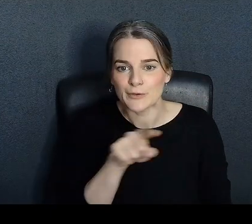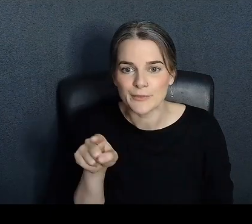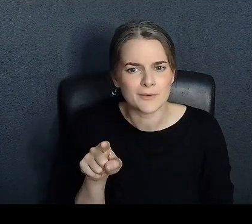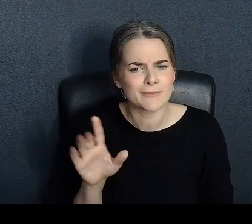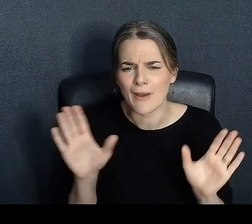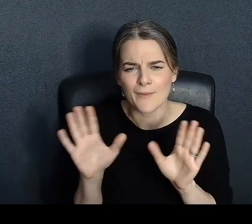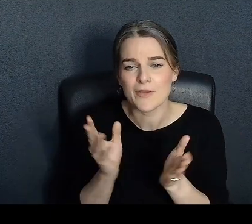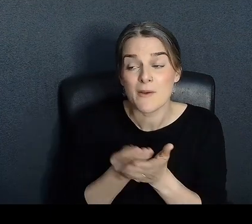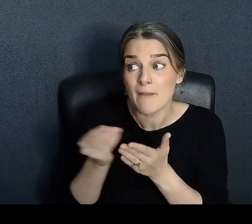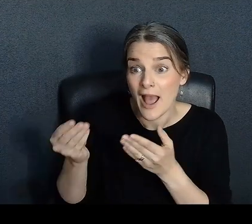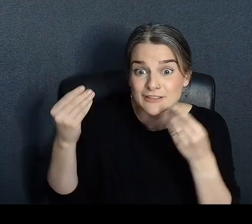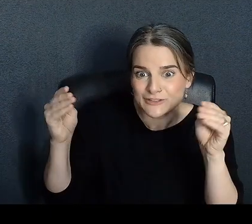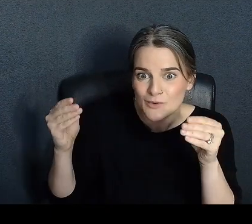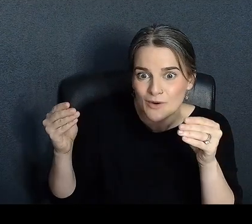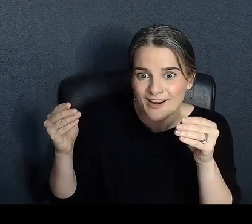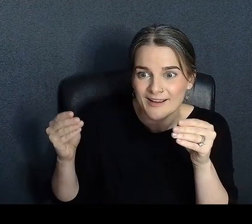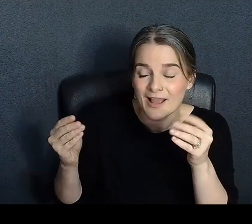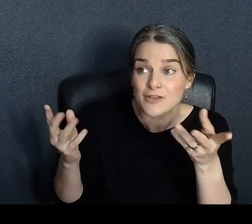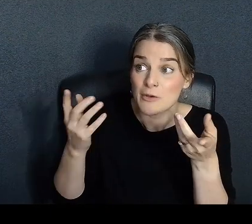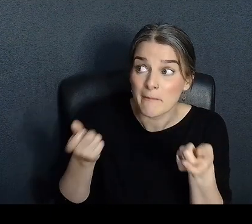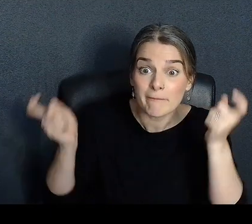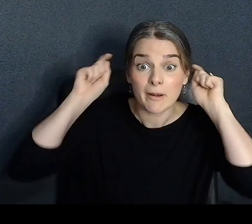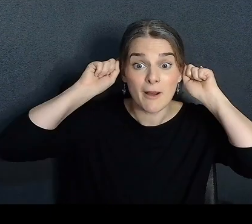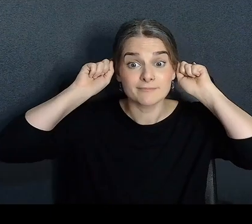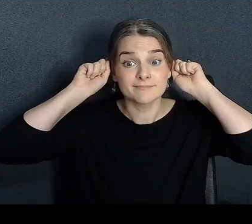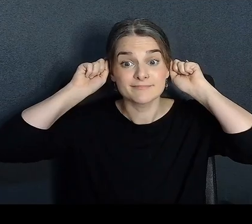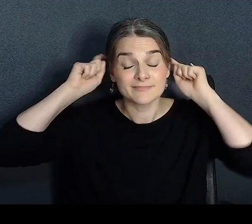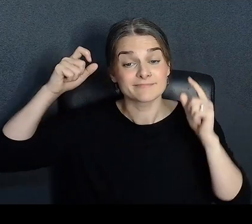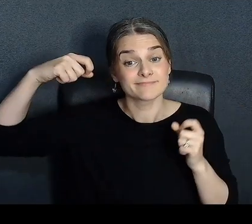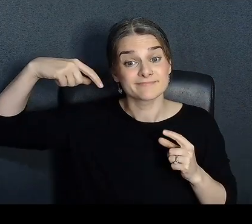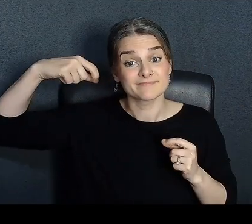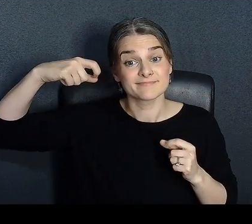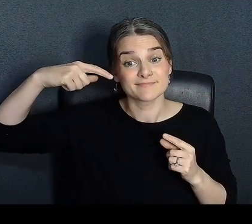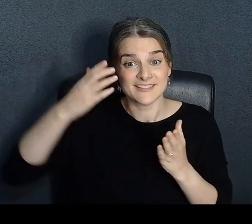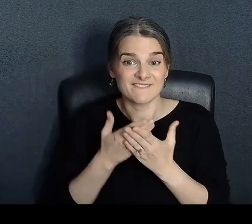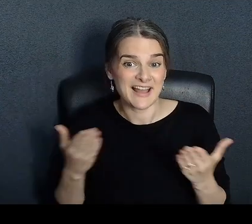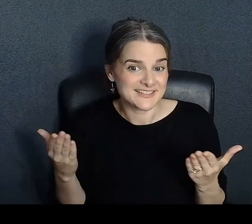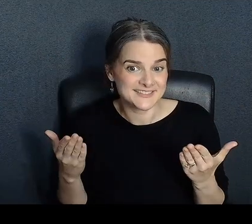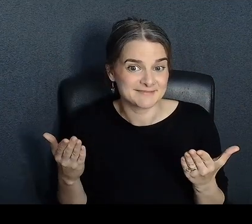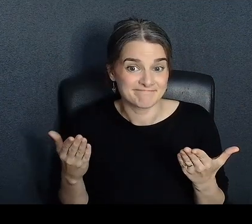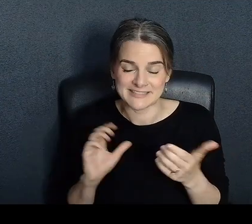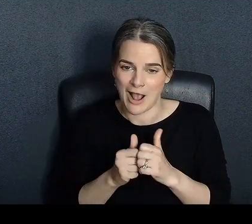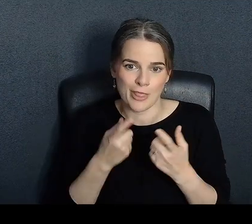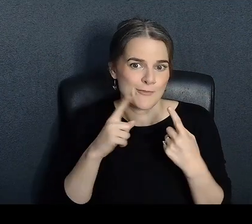and you Bluetooth them to a device and that's how they work. Some of them come with a little box